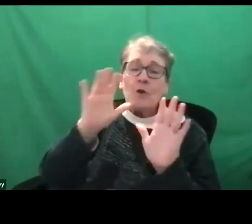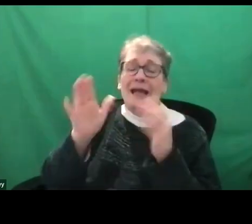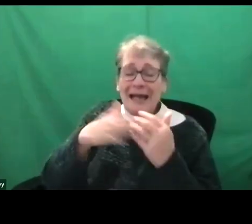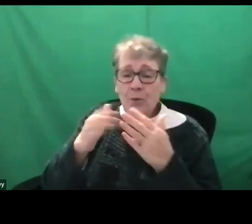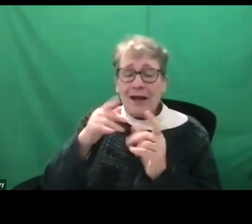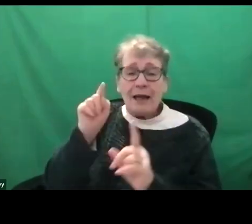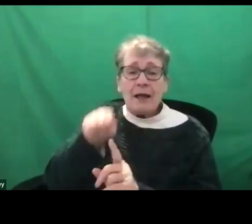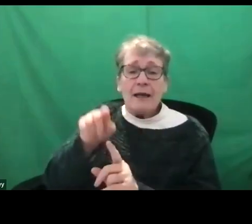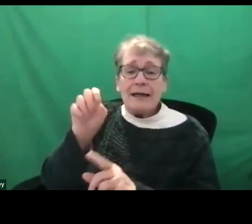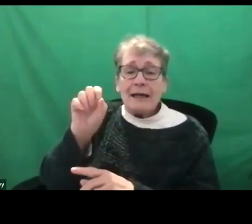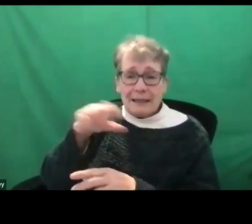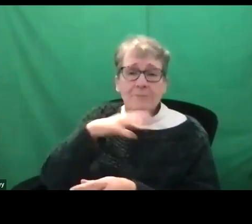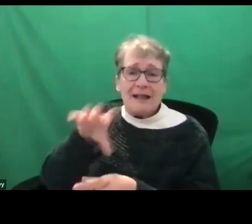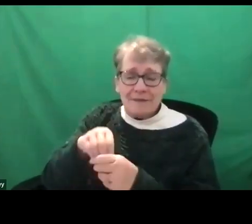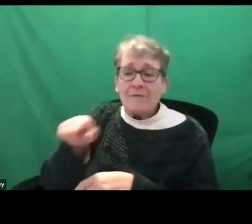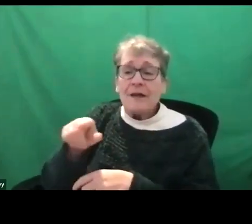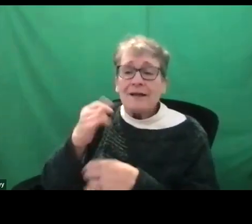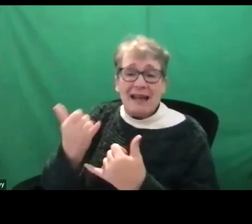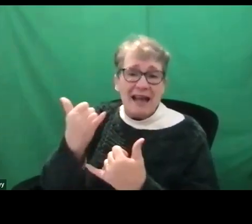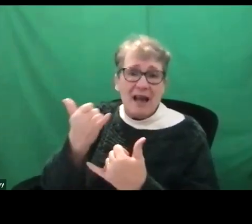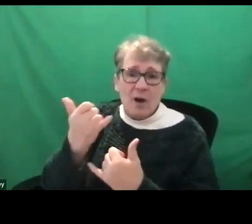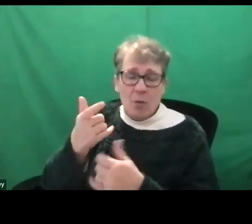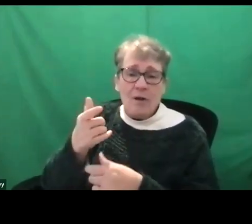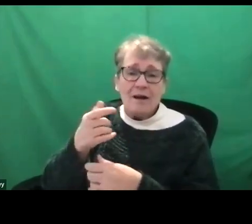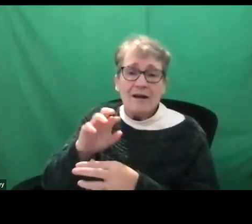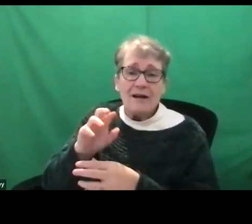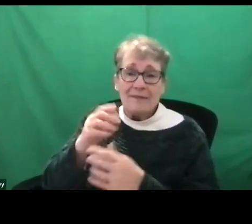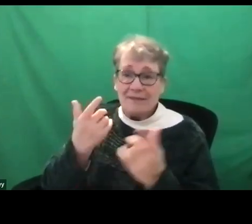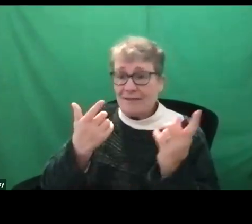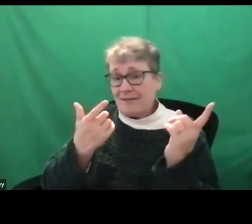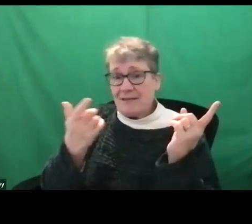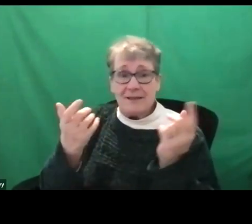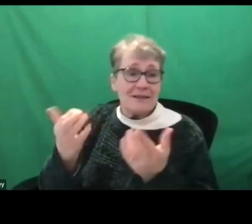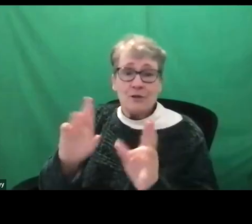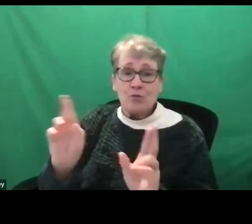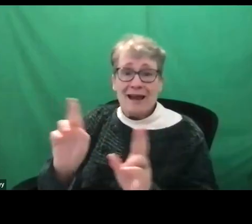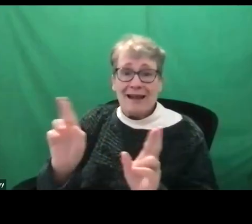you know, my tools and my ideas to LEAD-K. So anyway, I've been involved with LEAD-K.